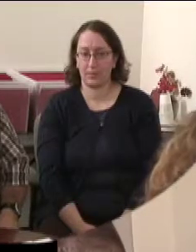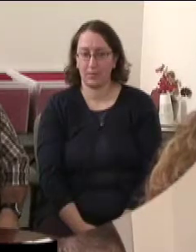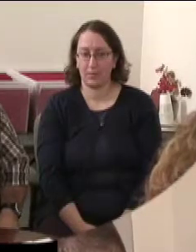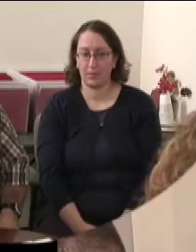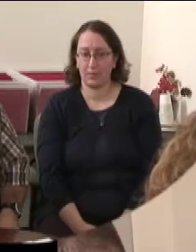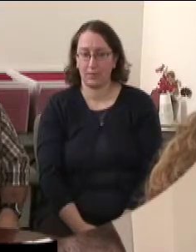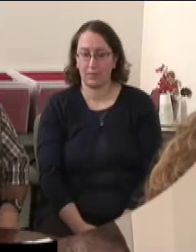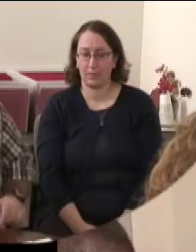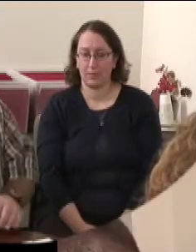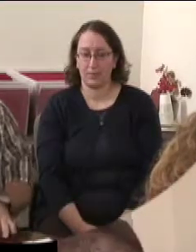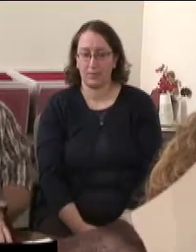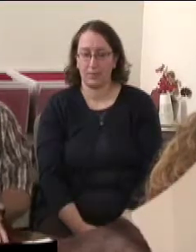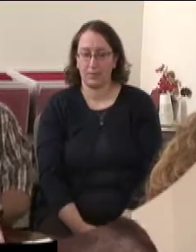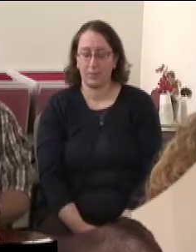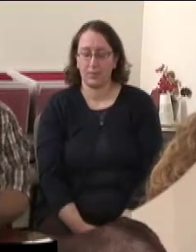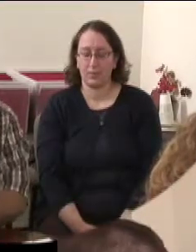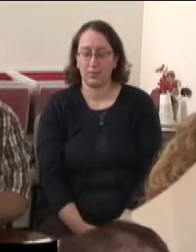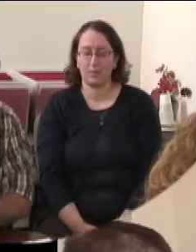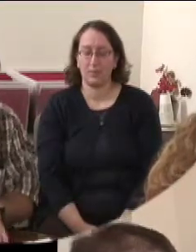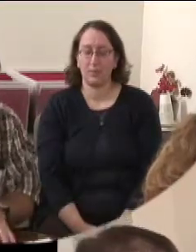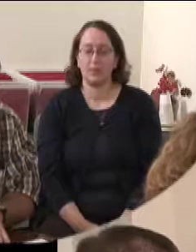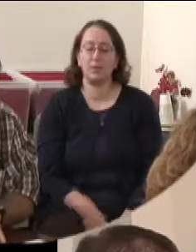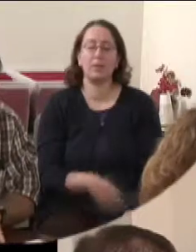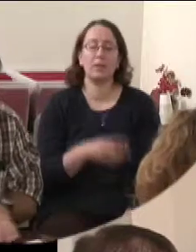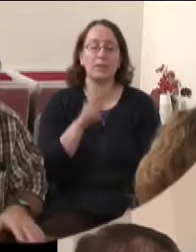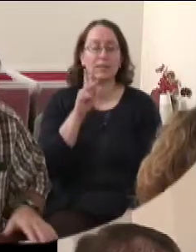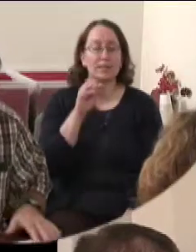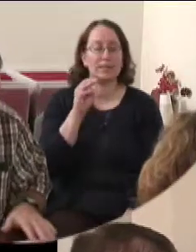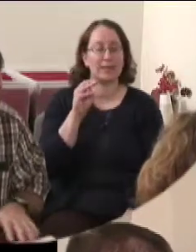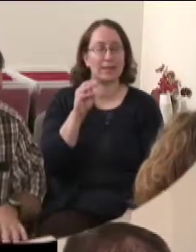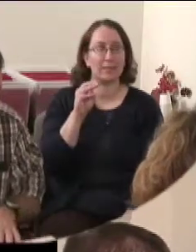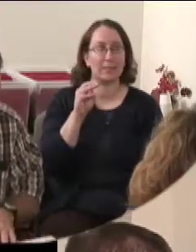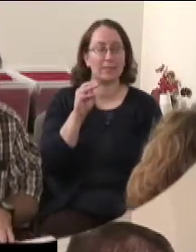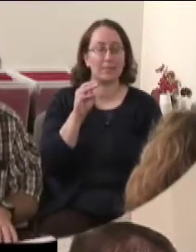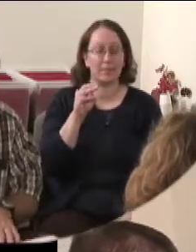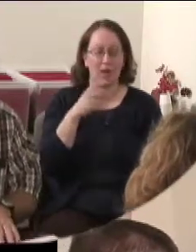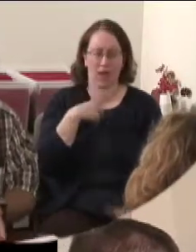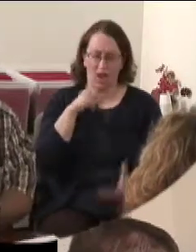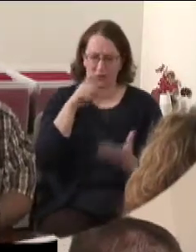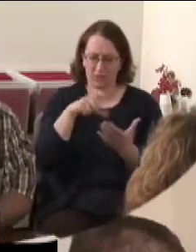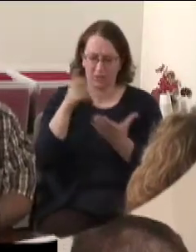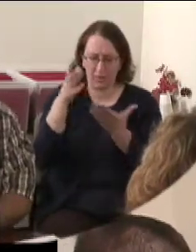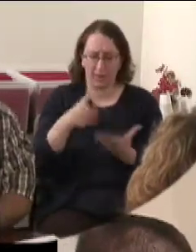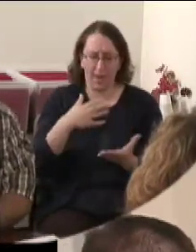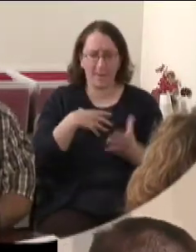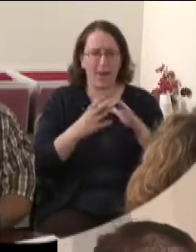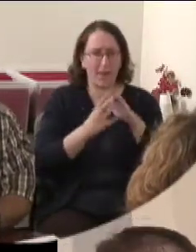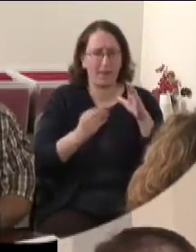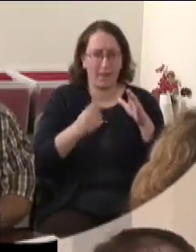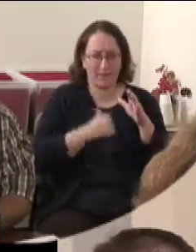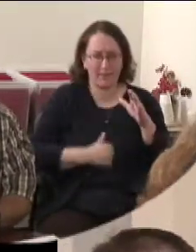Steven: Well, with her - I probably should have brought my copy here, huh?